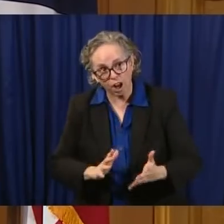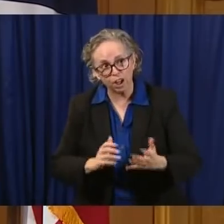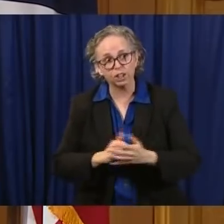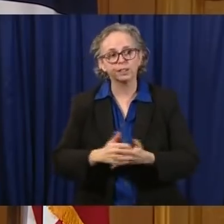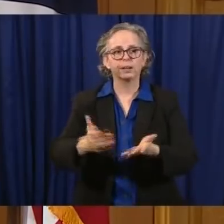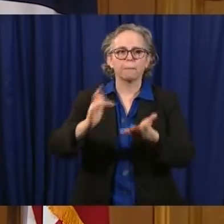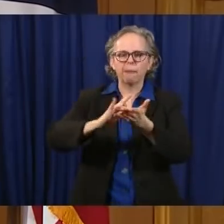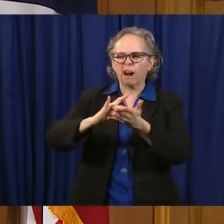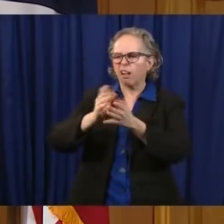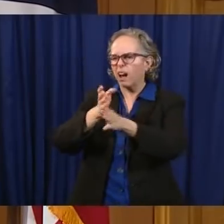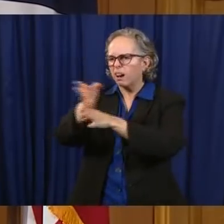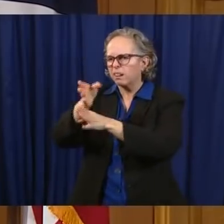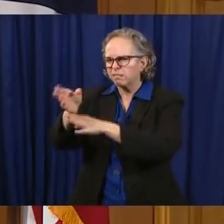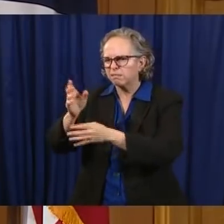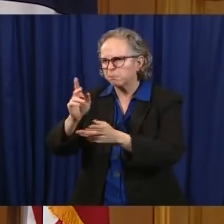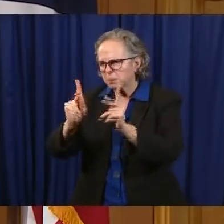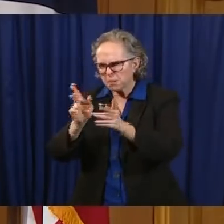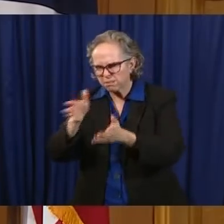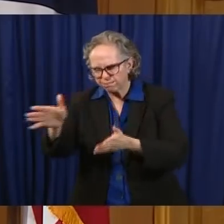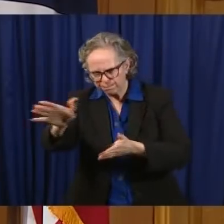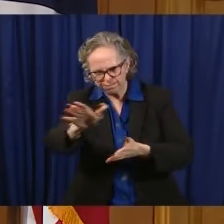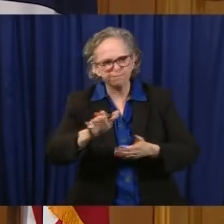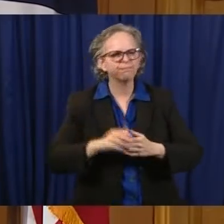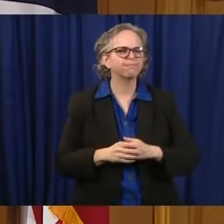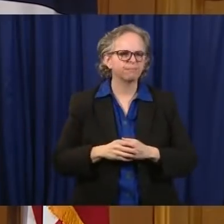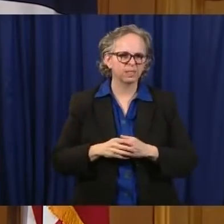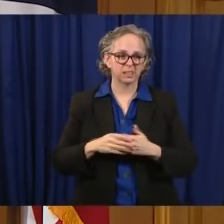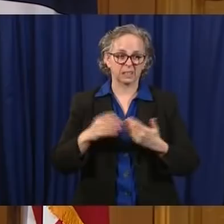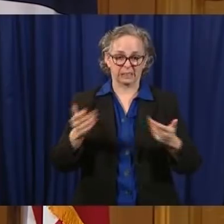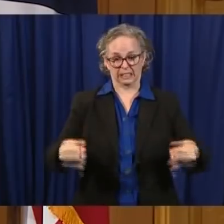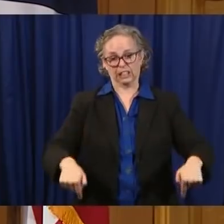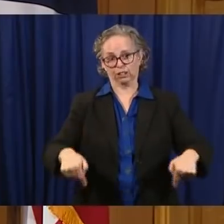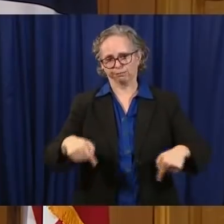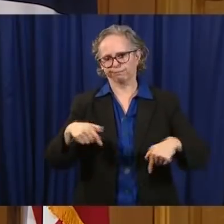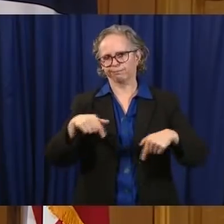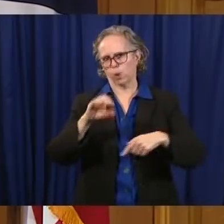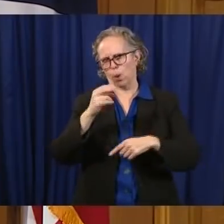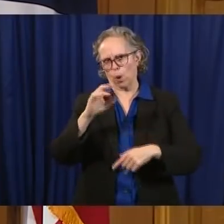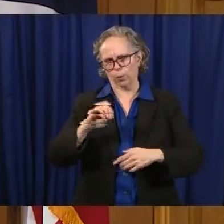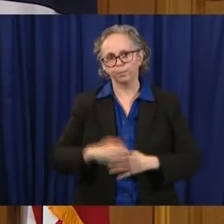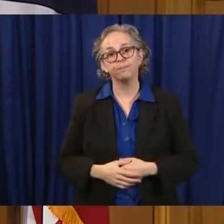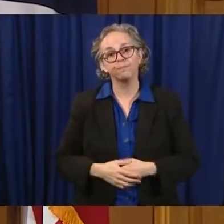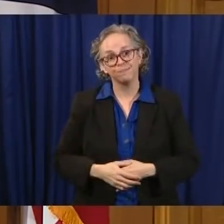USING THOSE DOLLARS TO DO THE THINGS WE NEED TO DO IN OHIO